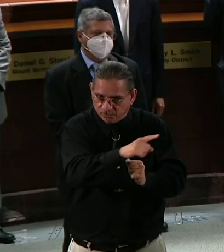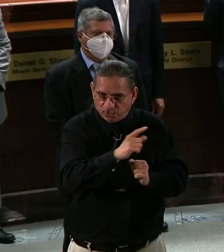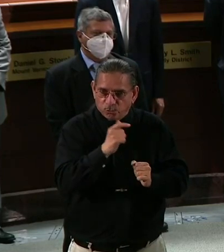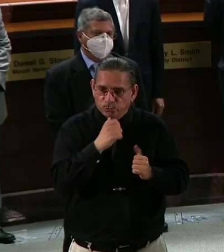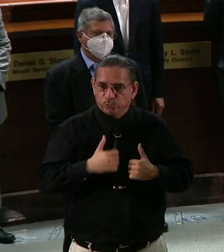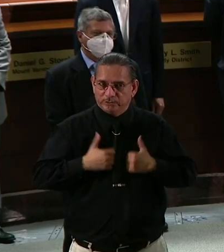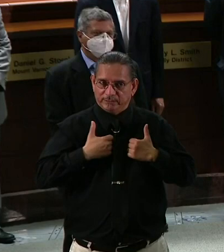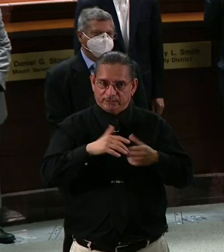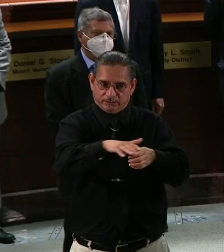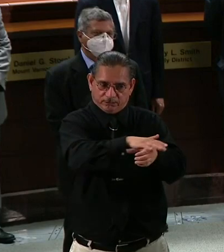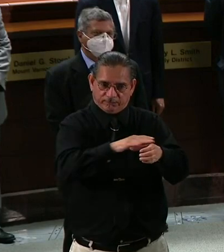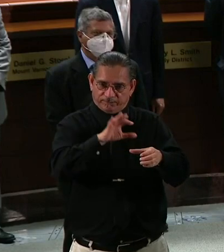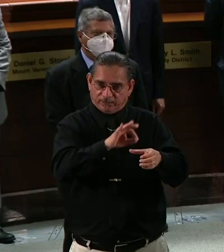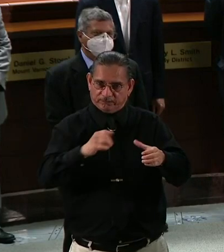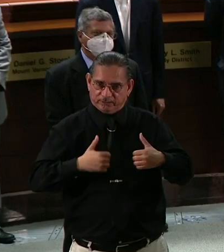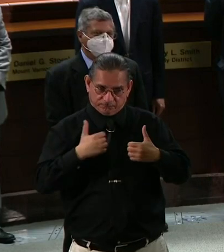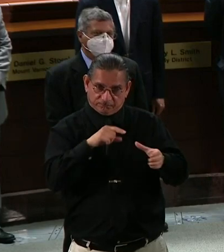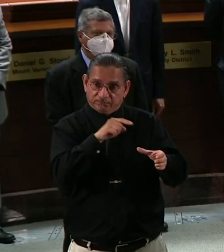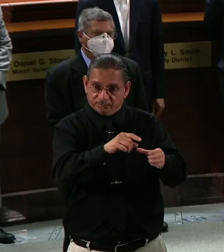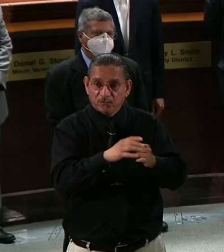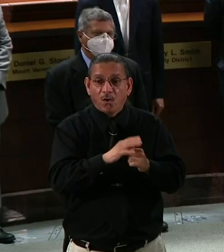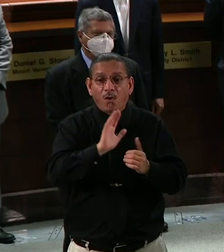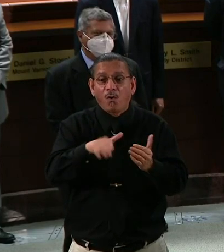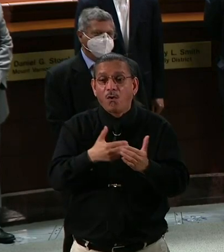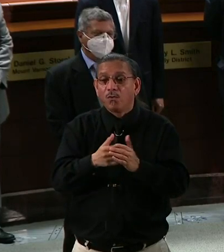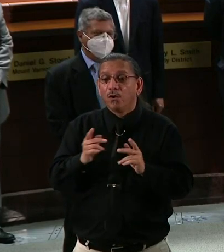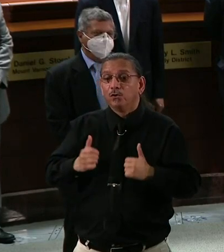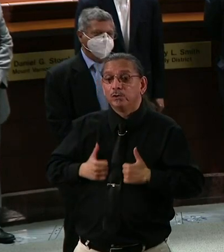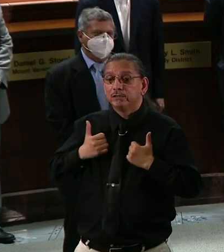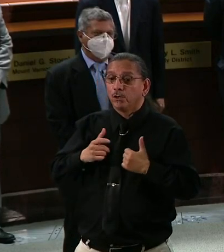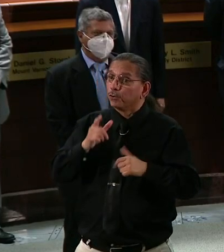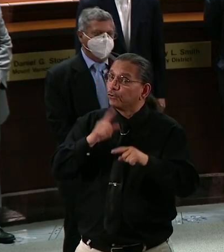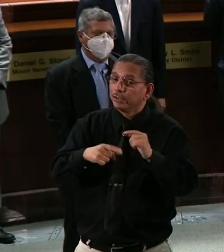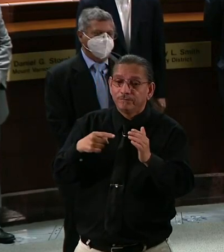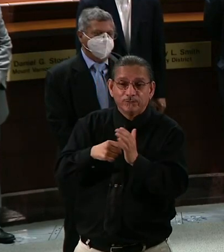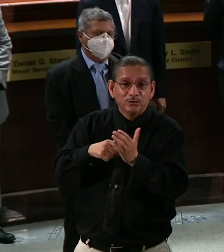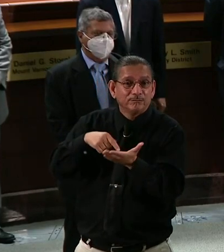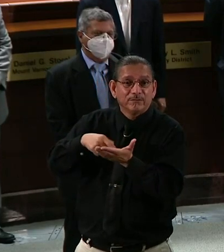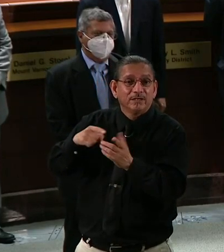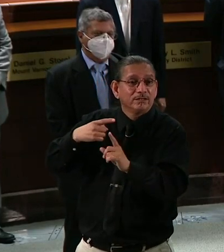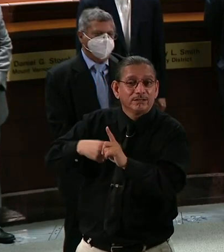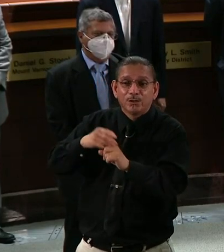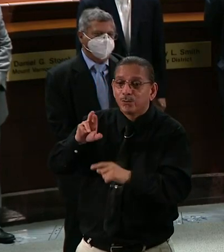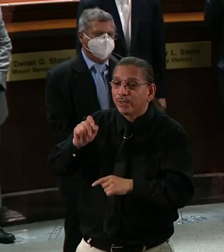AND OCHO CIENTO CCC FAMILY S.